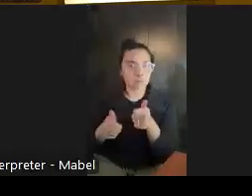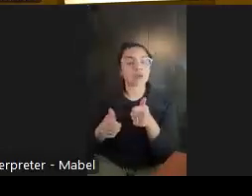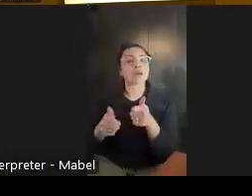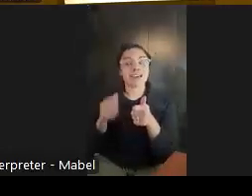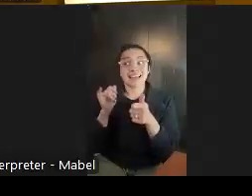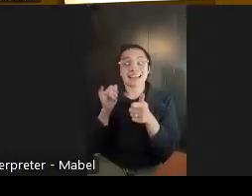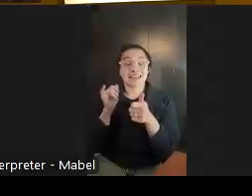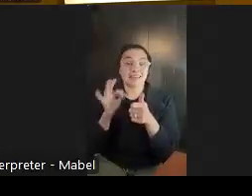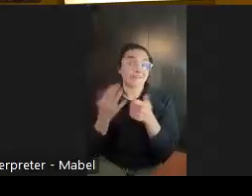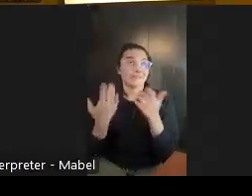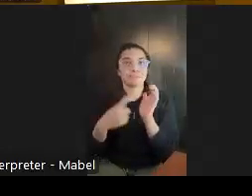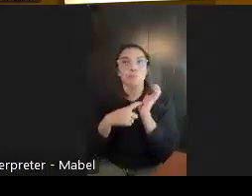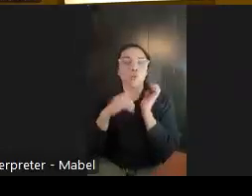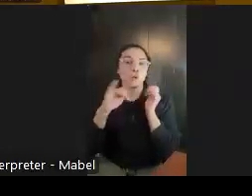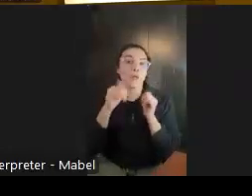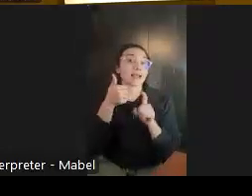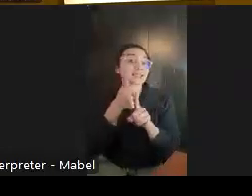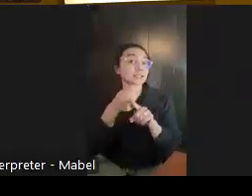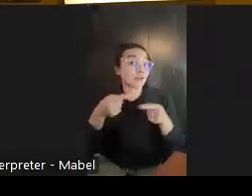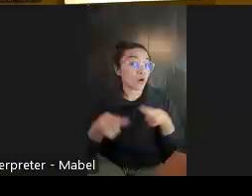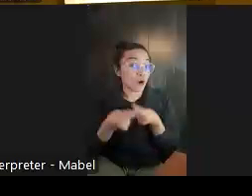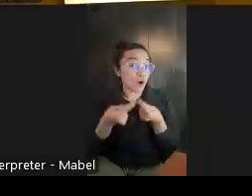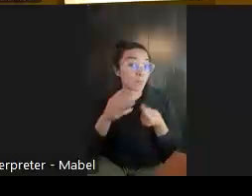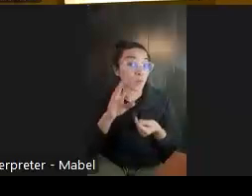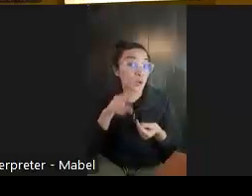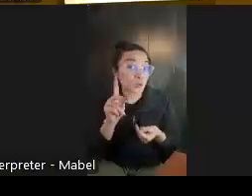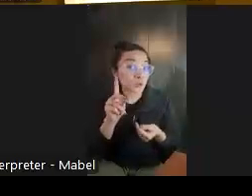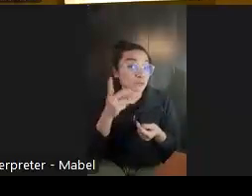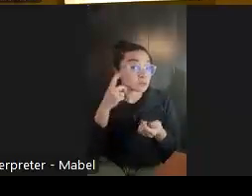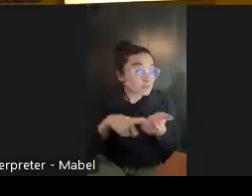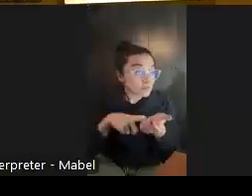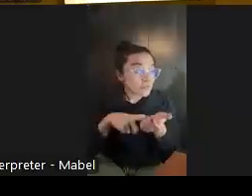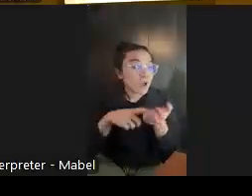let's say there's a self harm wound or they've reported a suicide attempt um that day we really